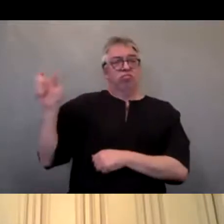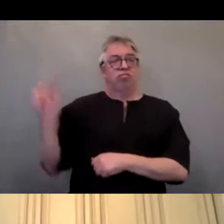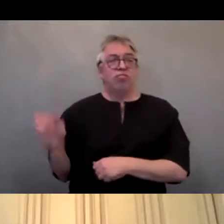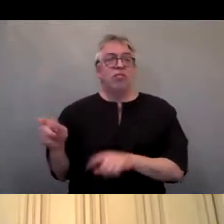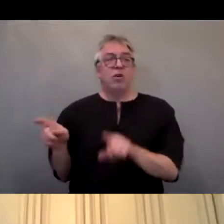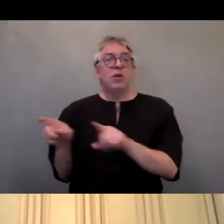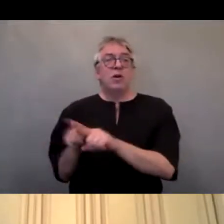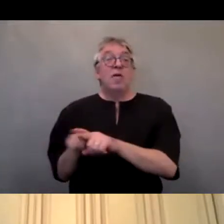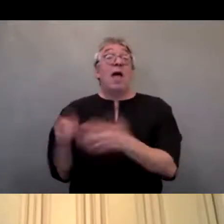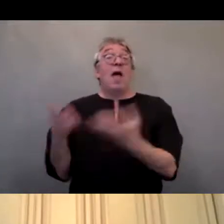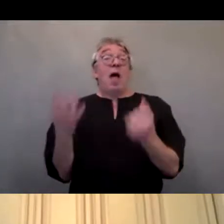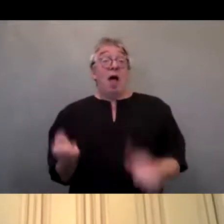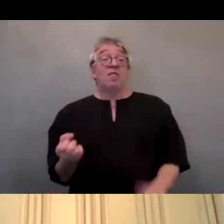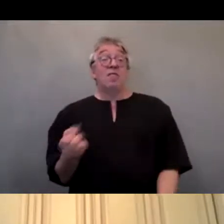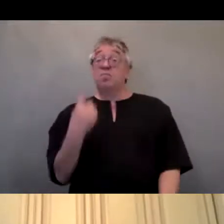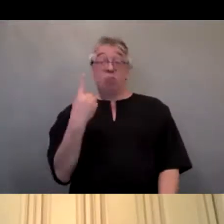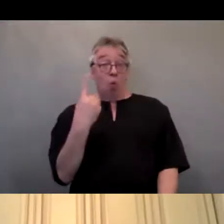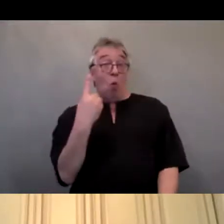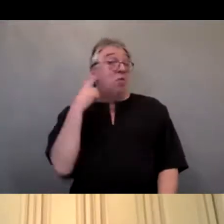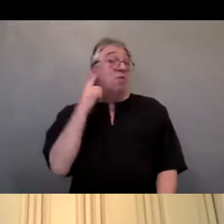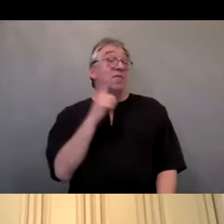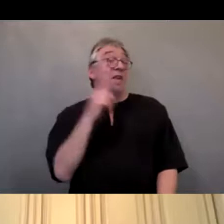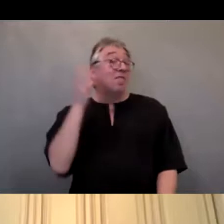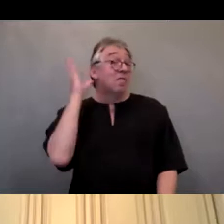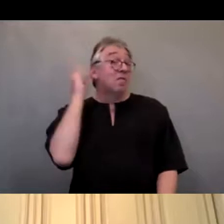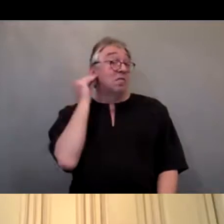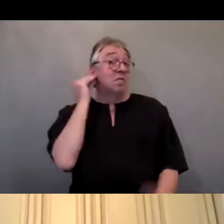of things here. One of the things that struck me about going